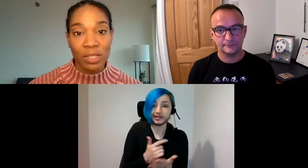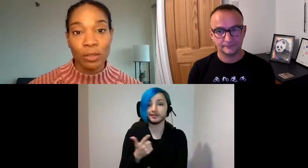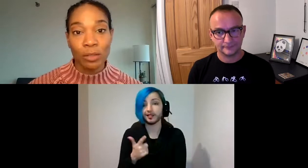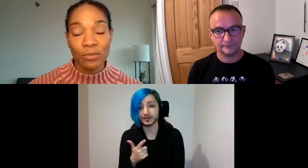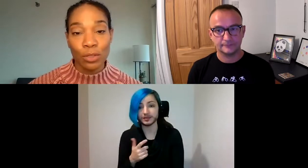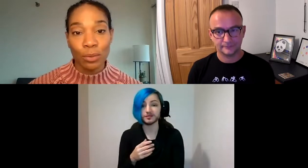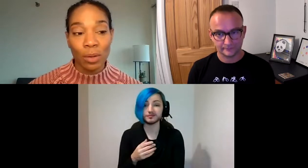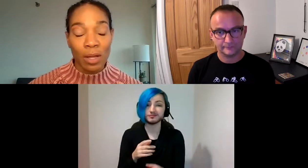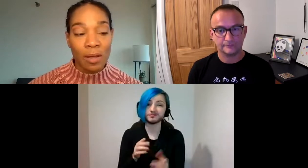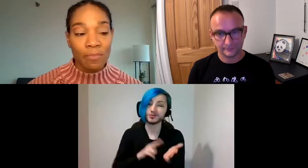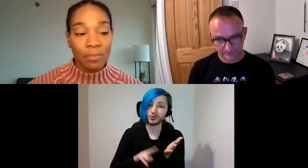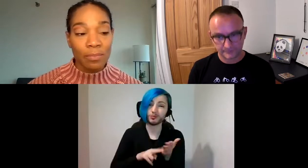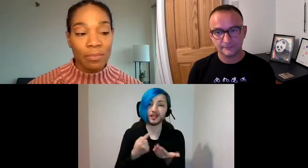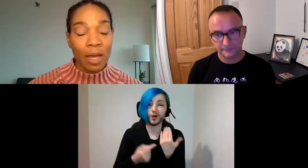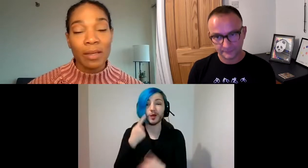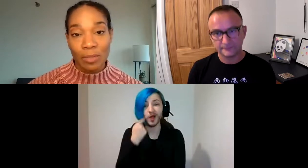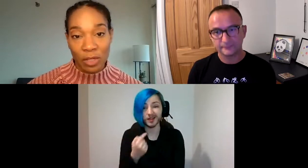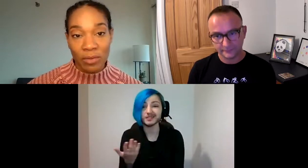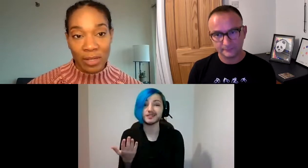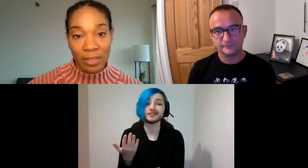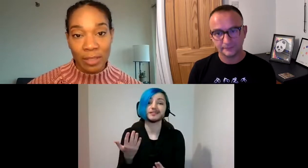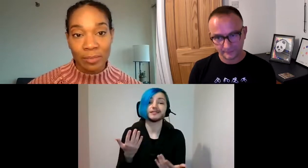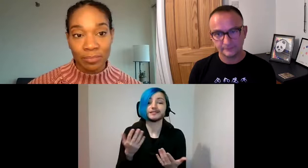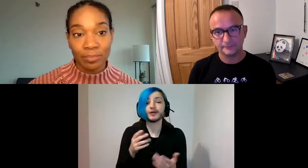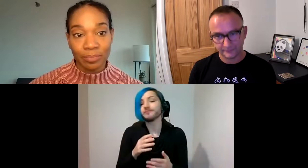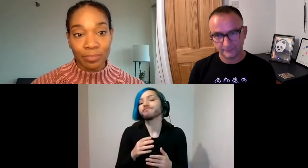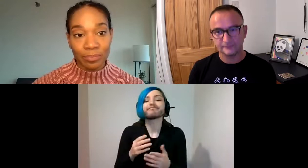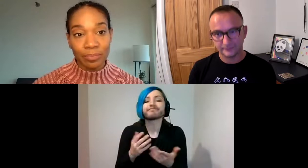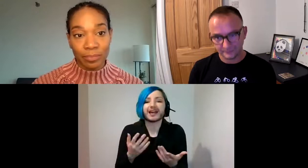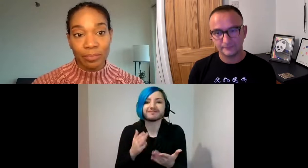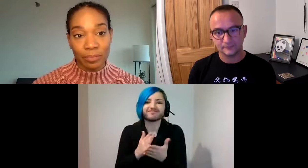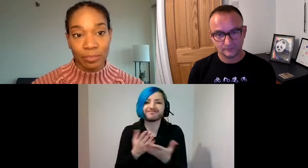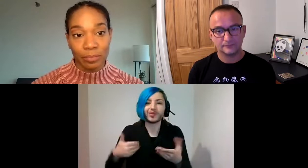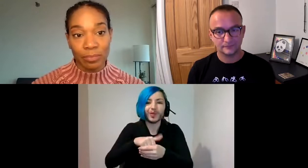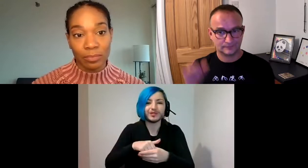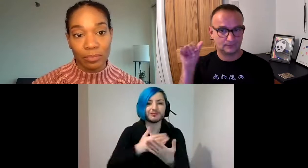I agree completely. Absolutely.